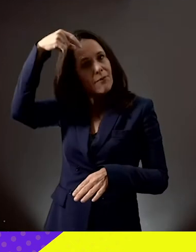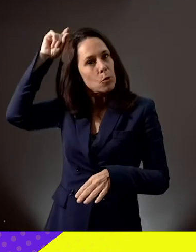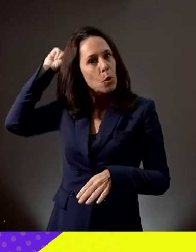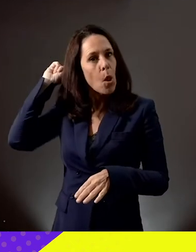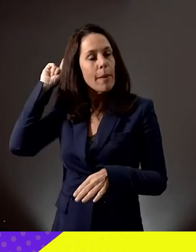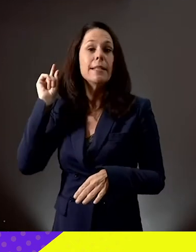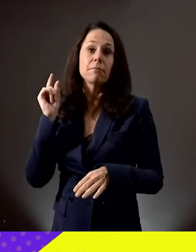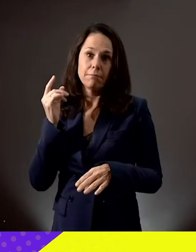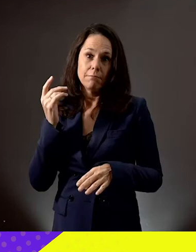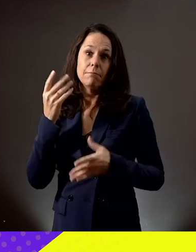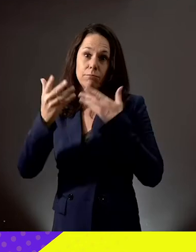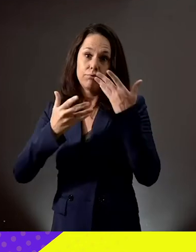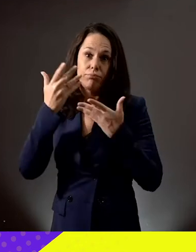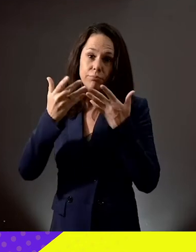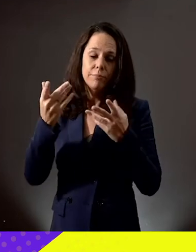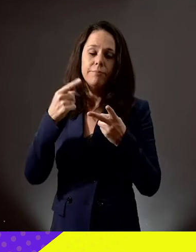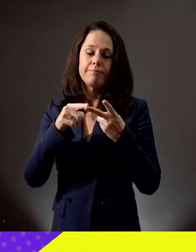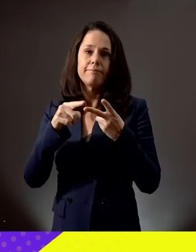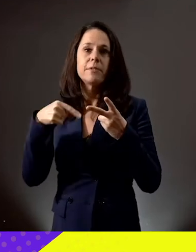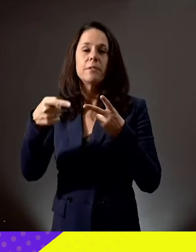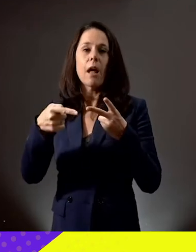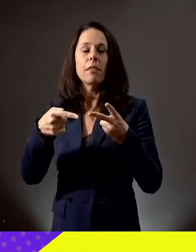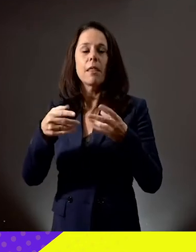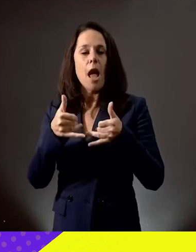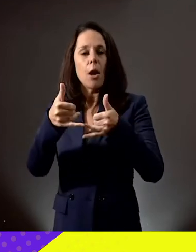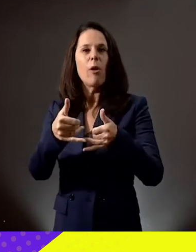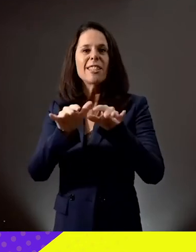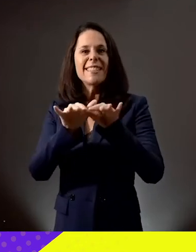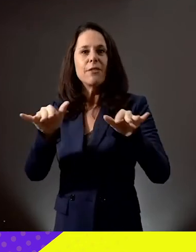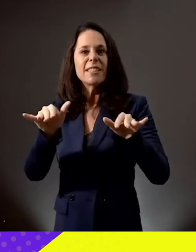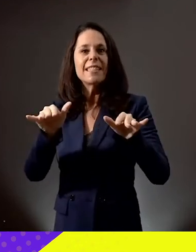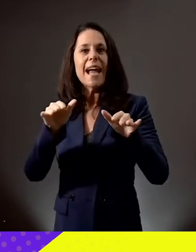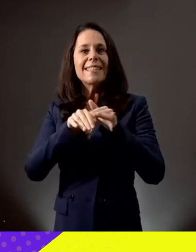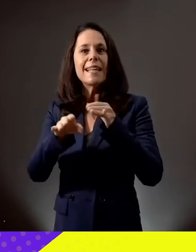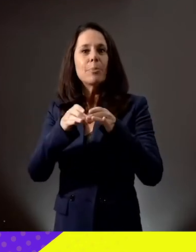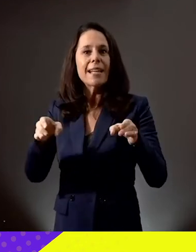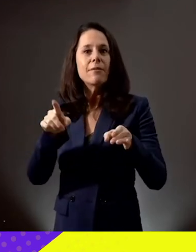Next, Rabin Baldewsingh will present the Diversiteit In Bedrijf Award.